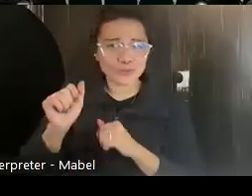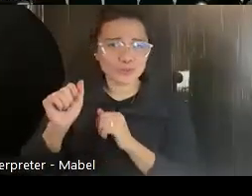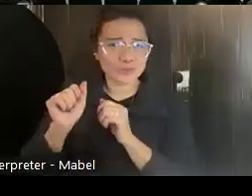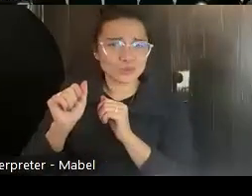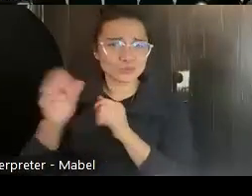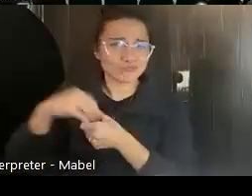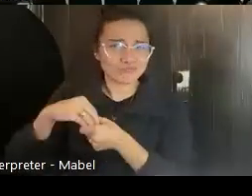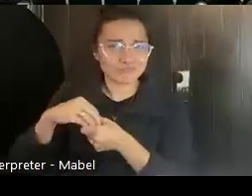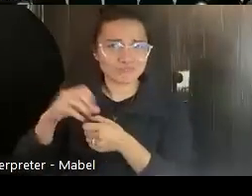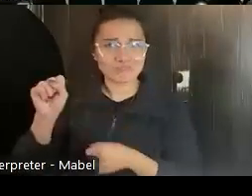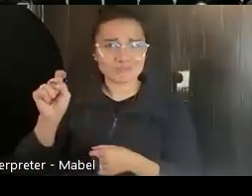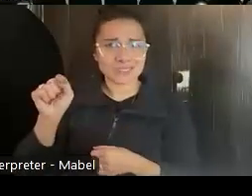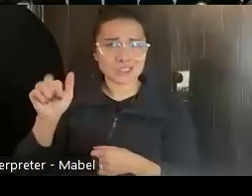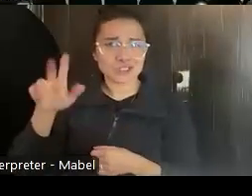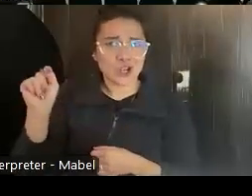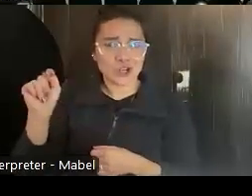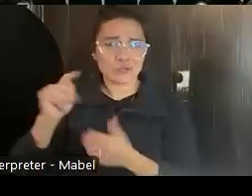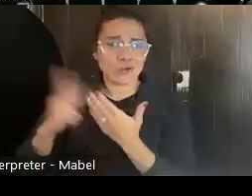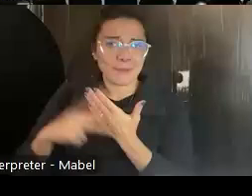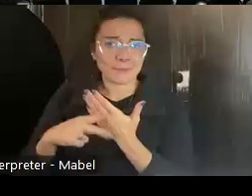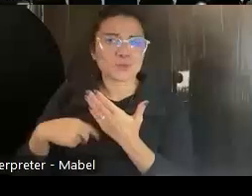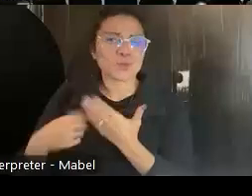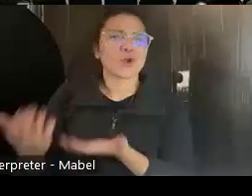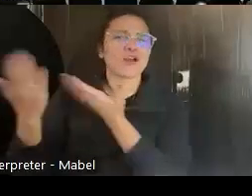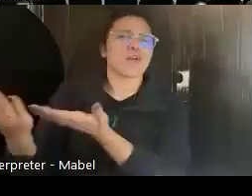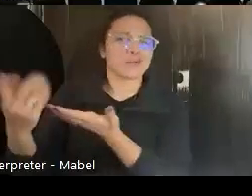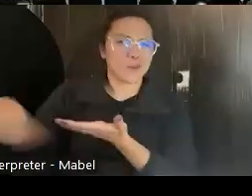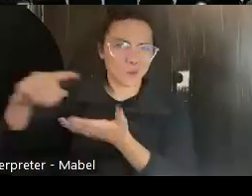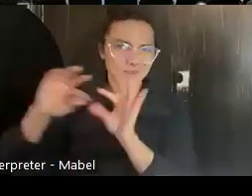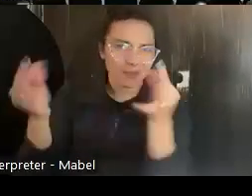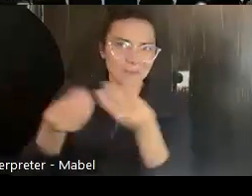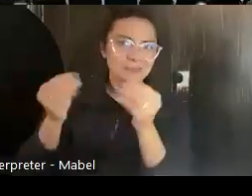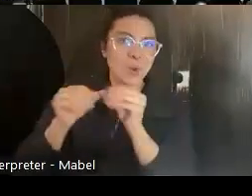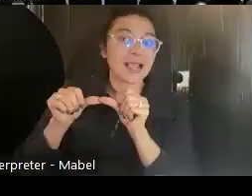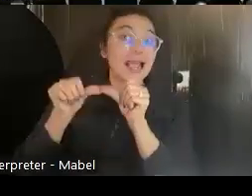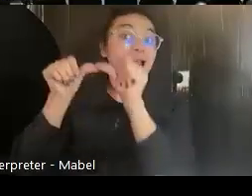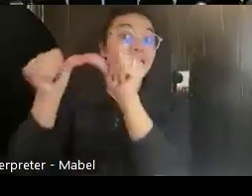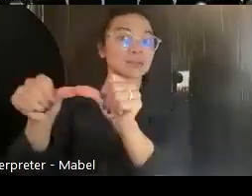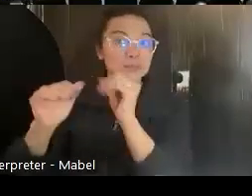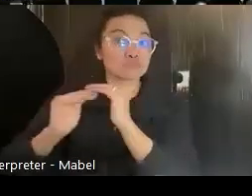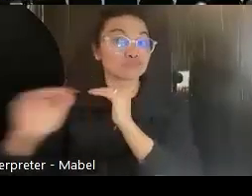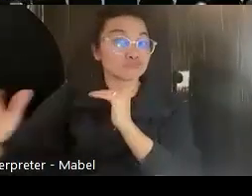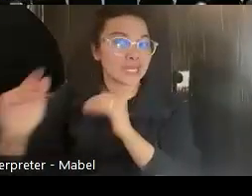program so we offer families great continuity of Care by embedding start within the Urgent Care